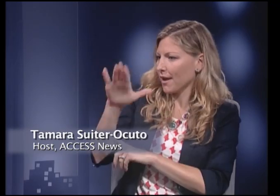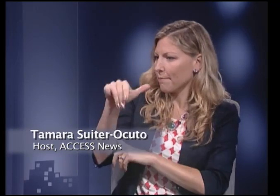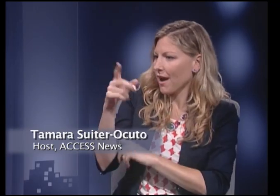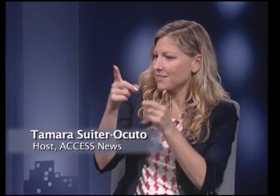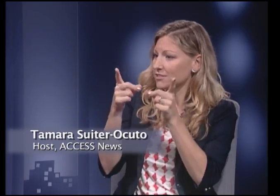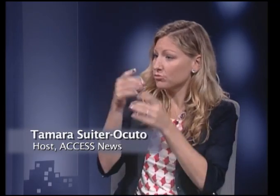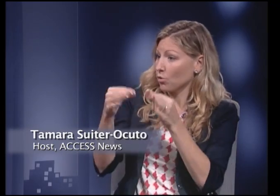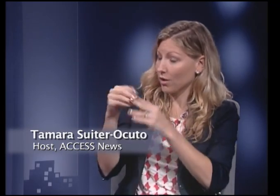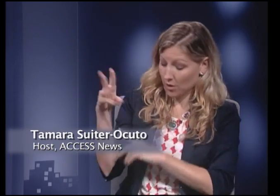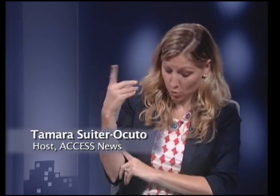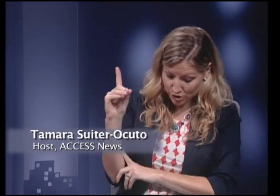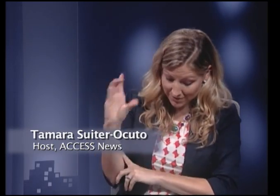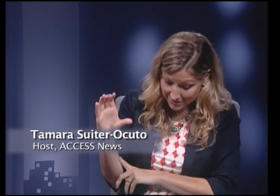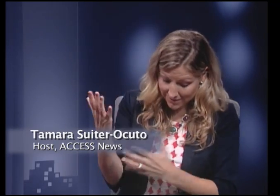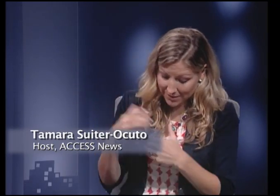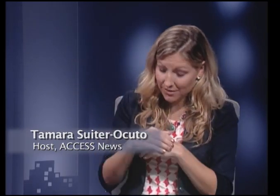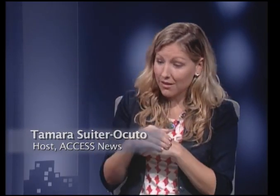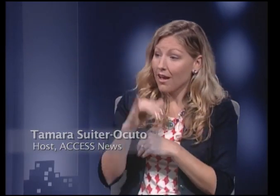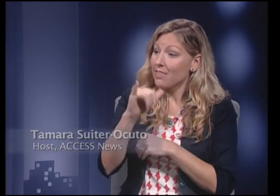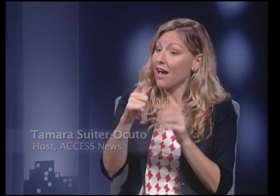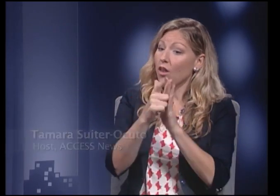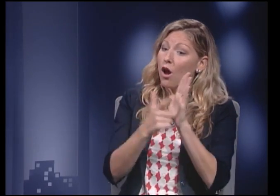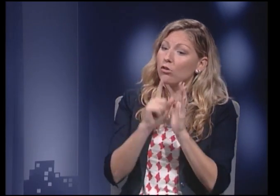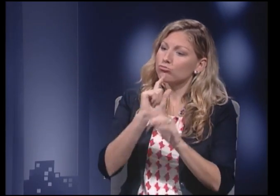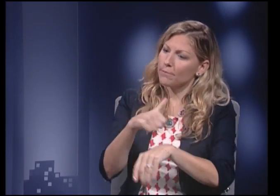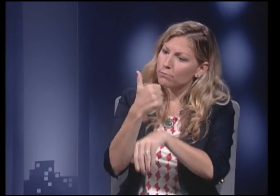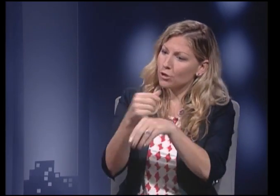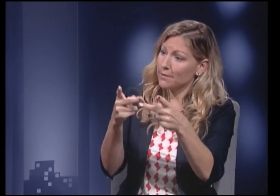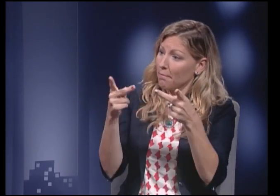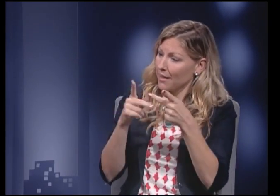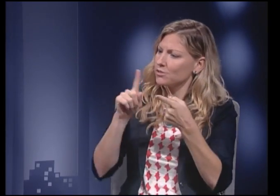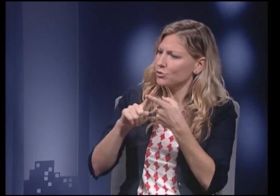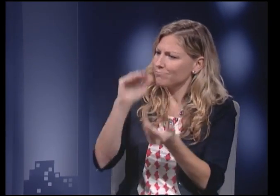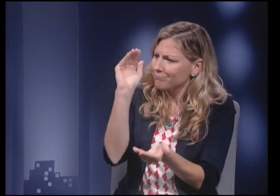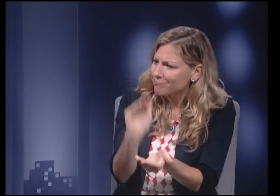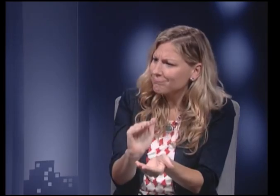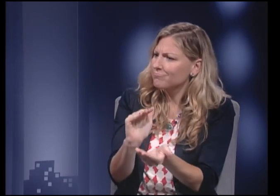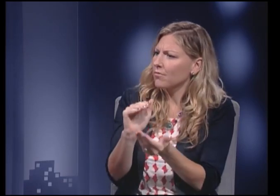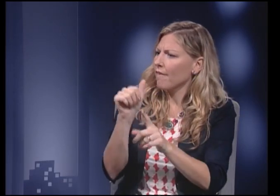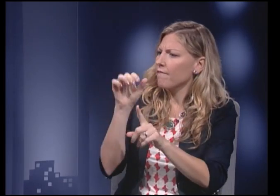That law was turned down in Washington, D.C. by the district court and said that it was put in placed